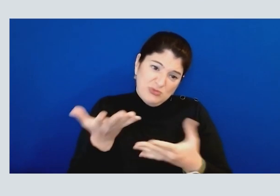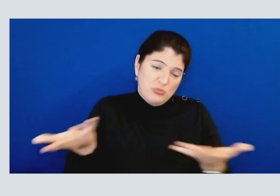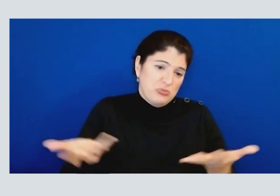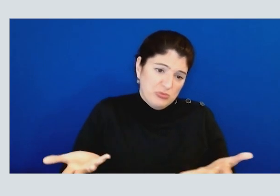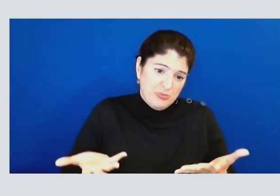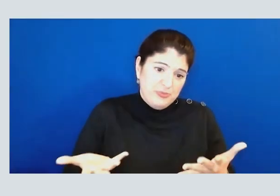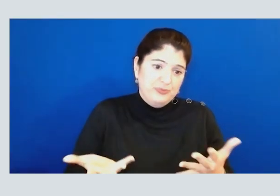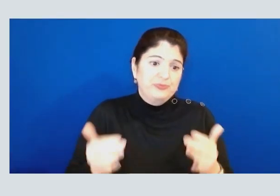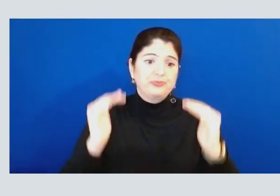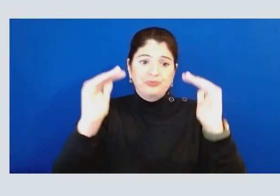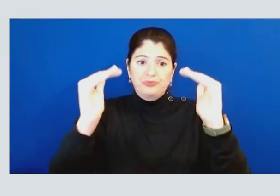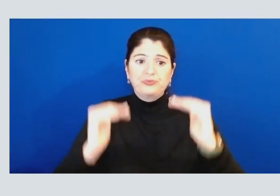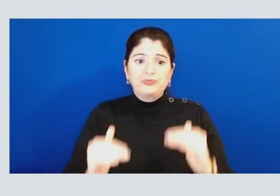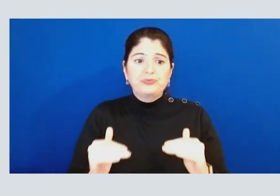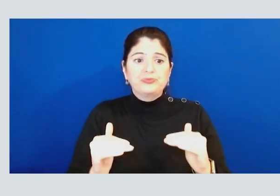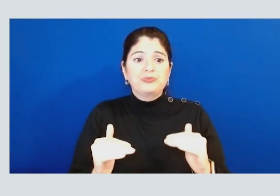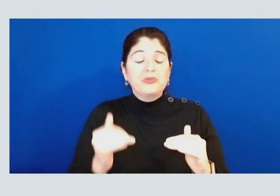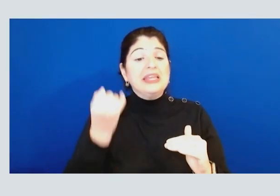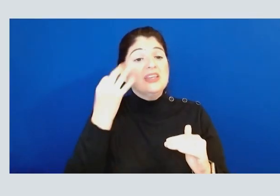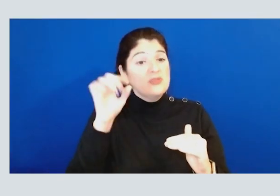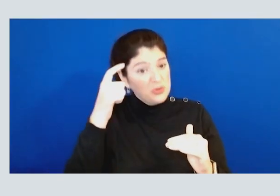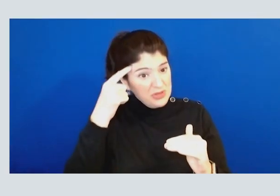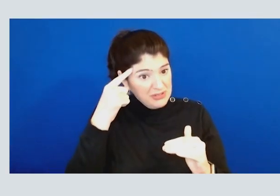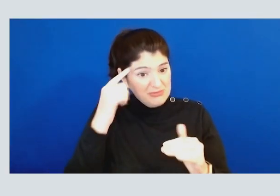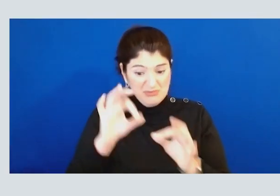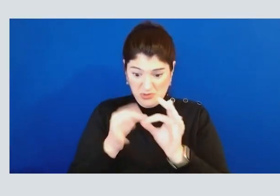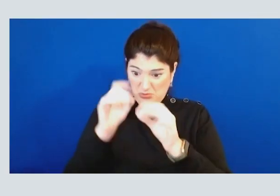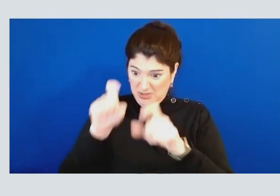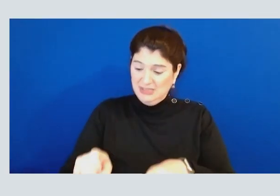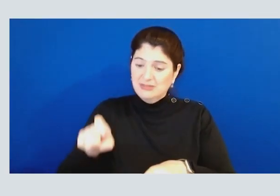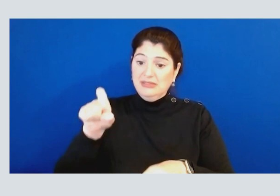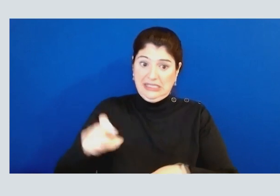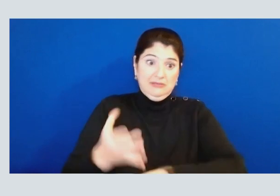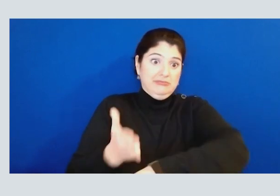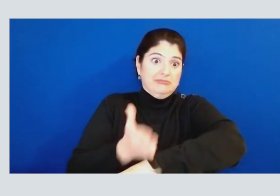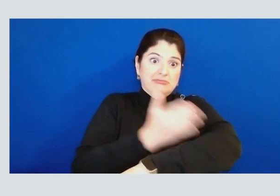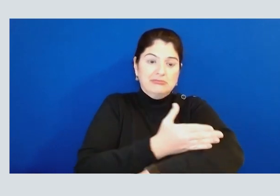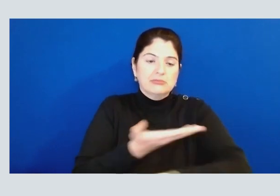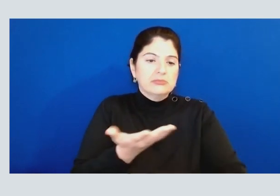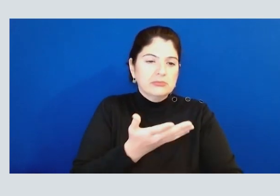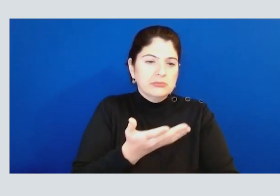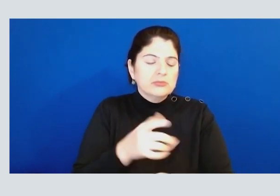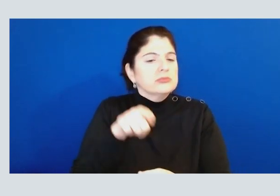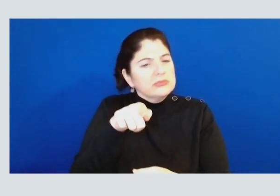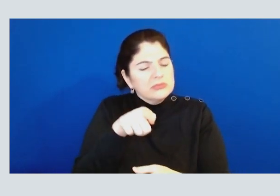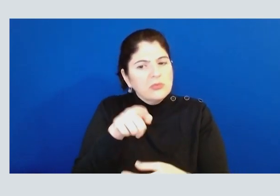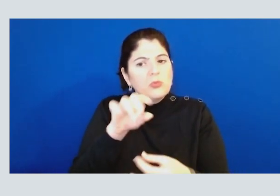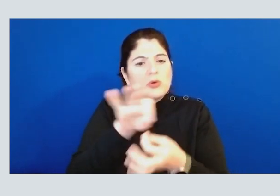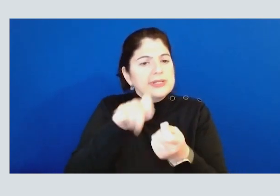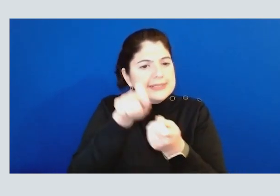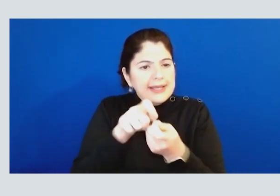Then if you think interpretation needs to improve, please tell us what it is that you think needs to improve. Is it how timely it is?